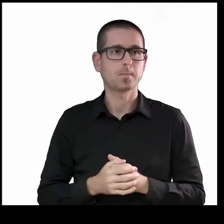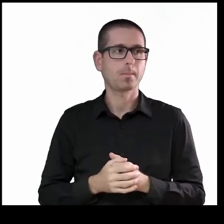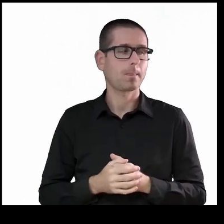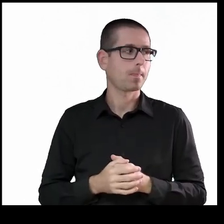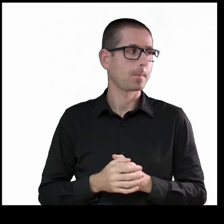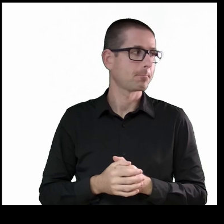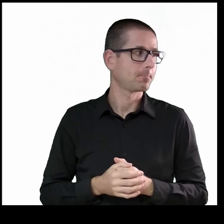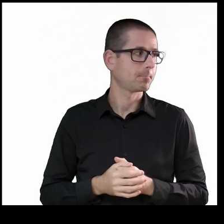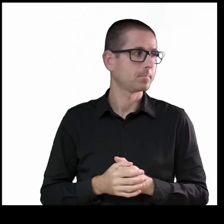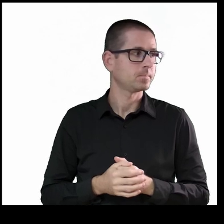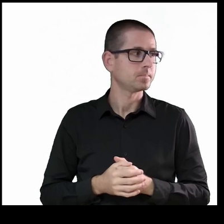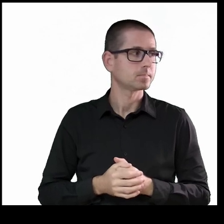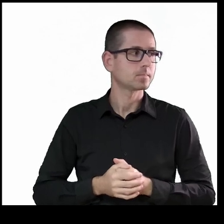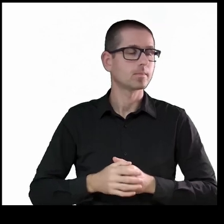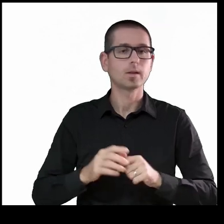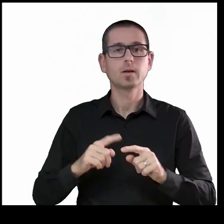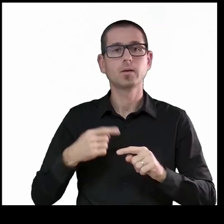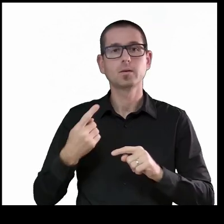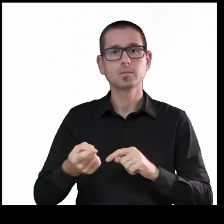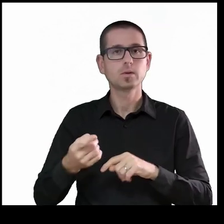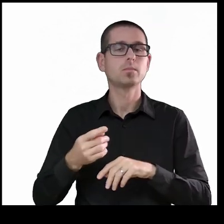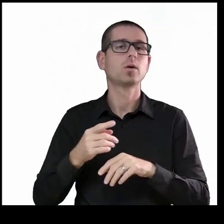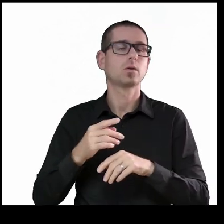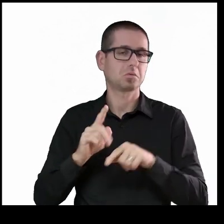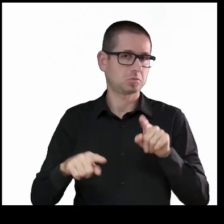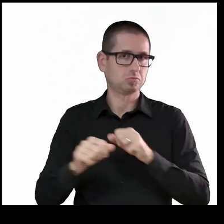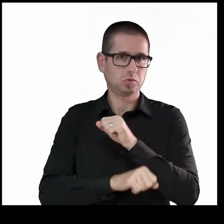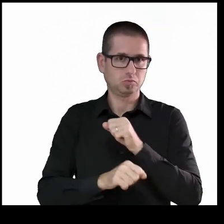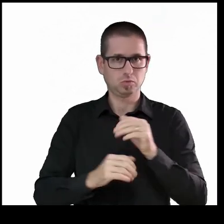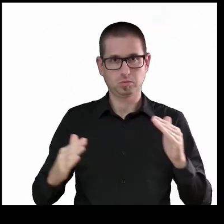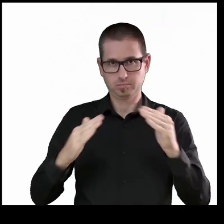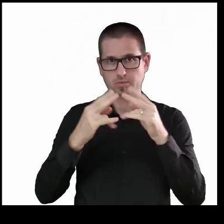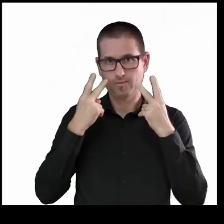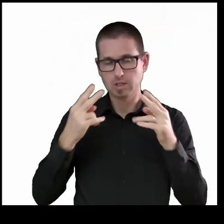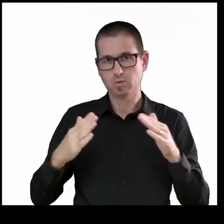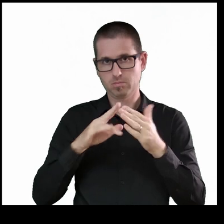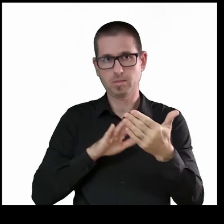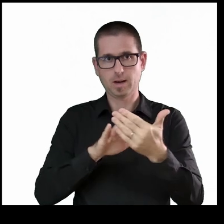more present, and the muscle and the doctor degrees. And you see here the elite learning